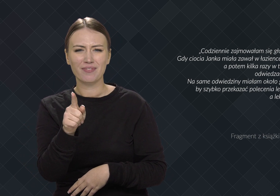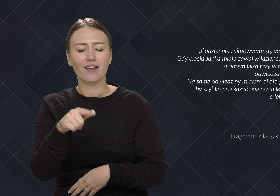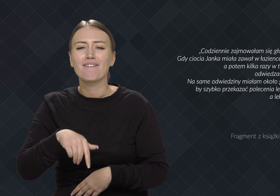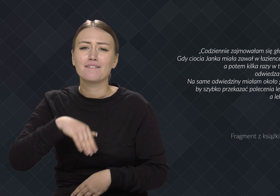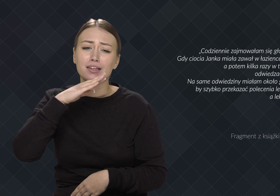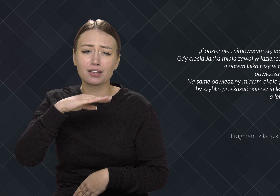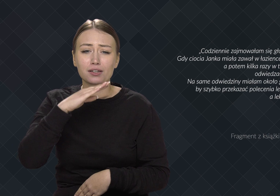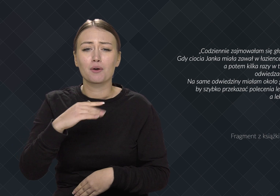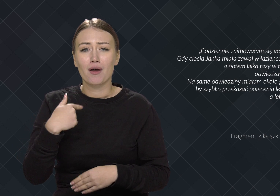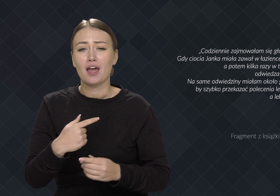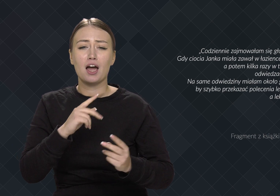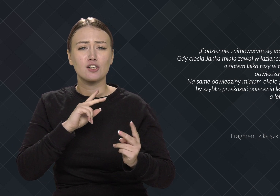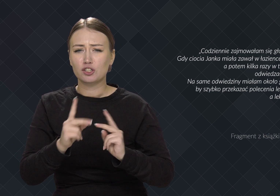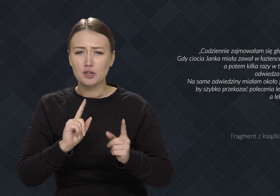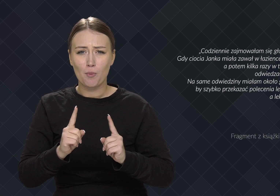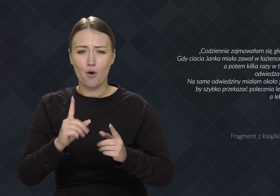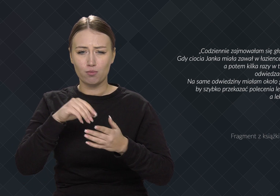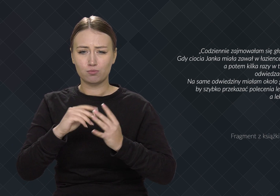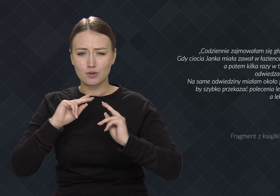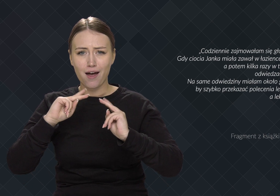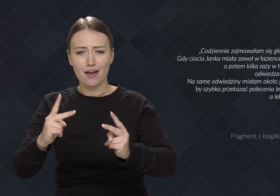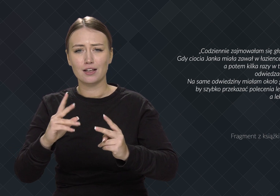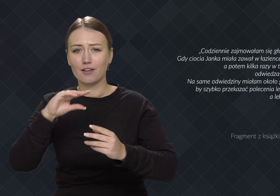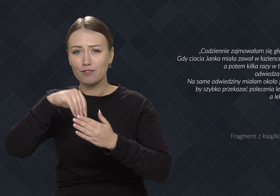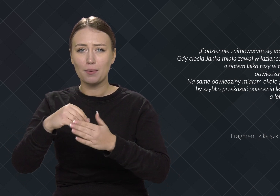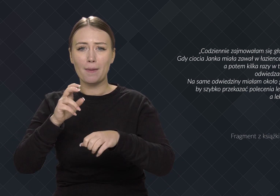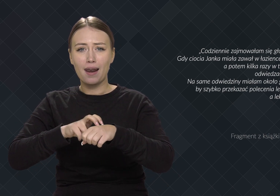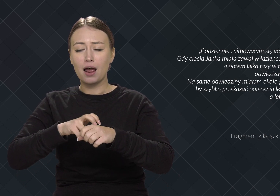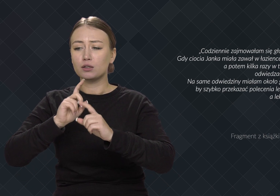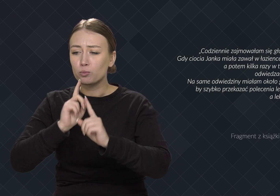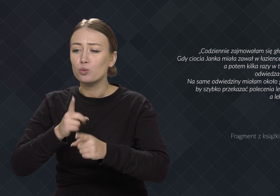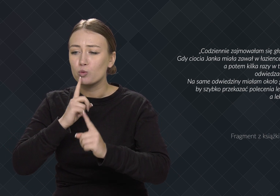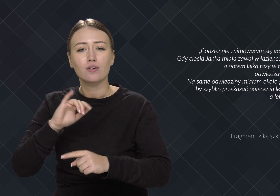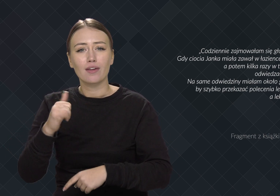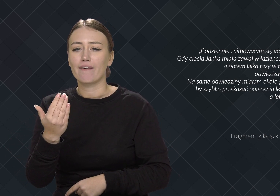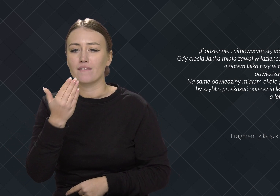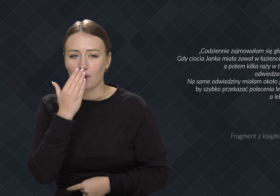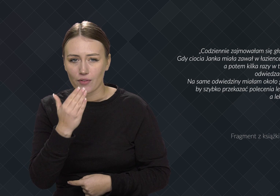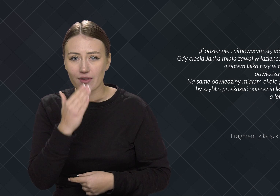enough to quickly convey the doctors' instructions